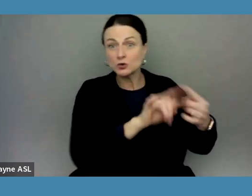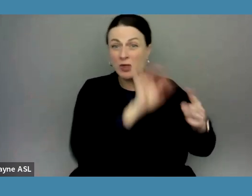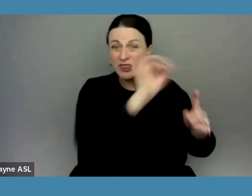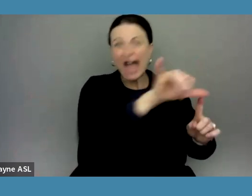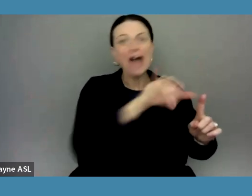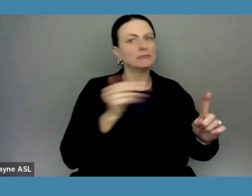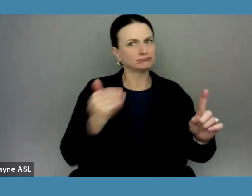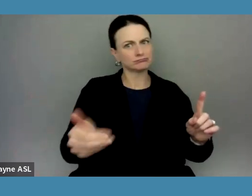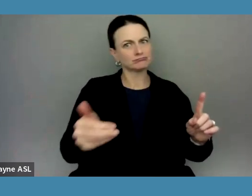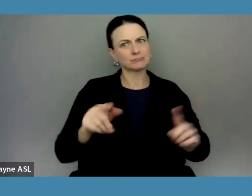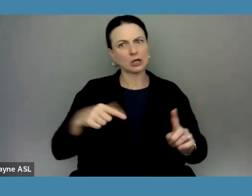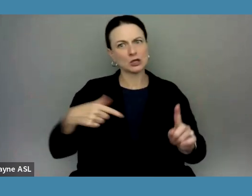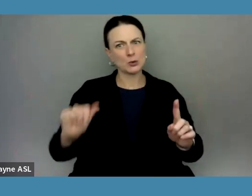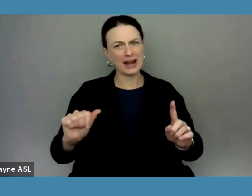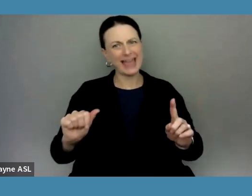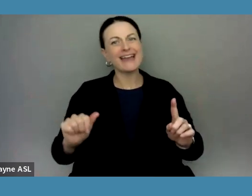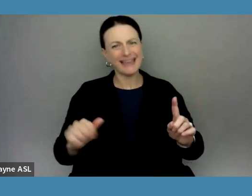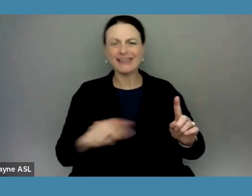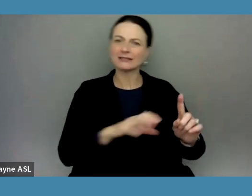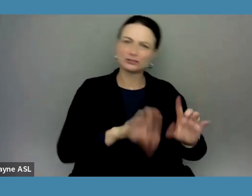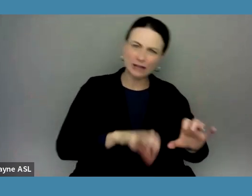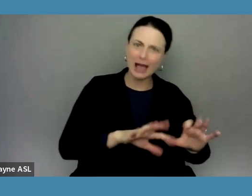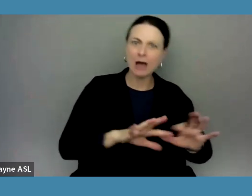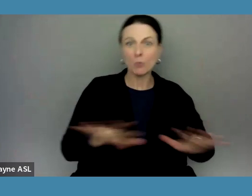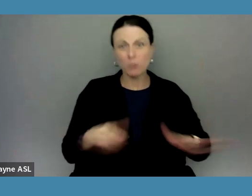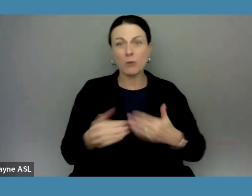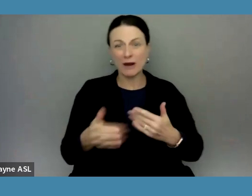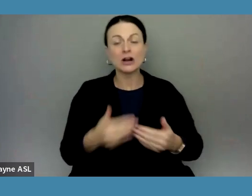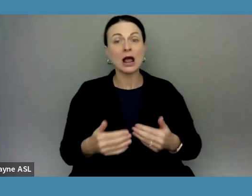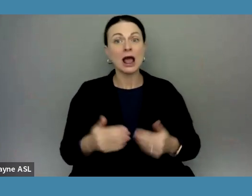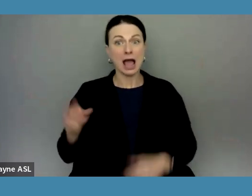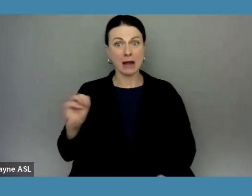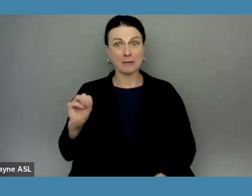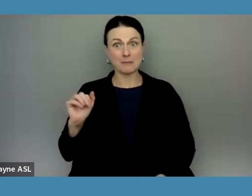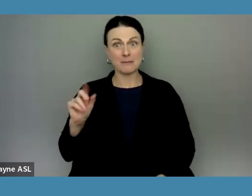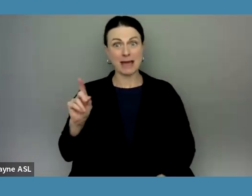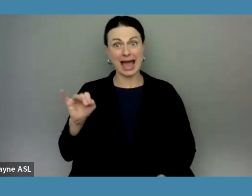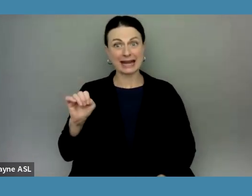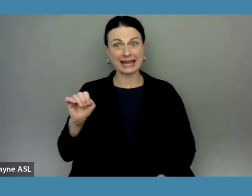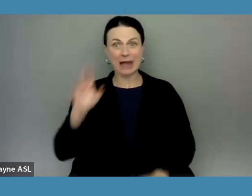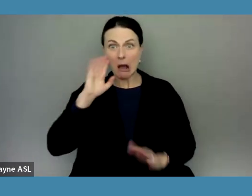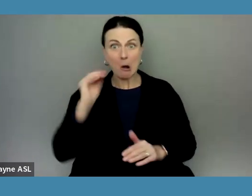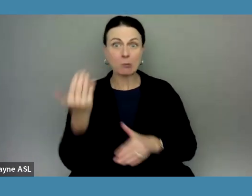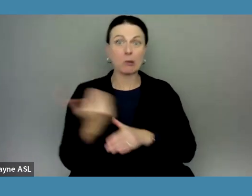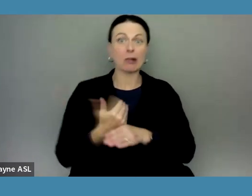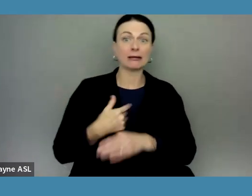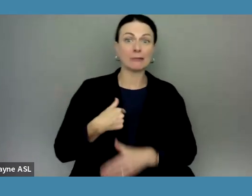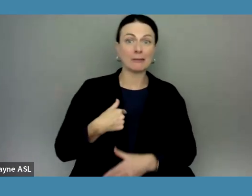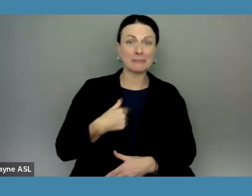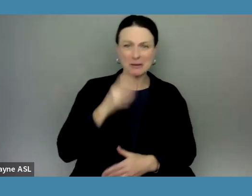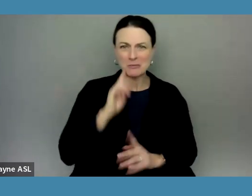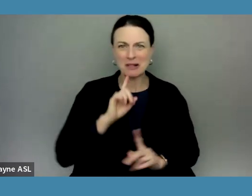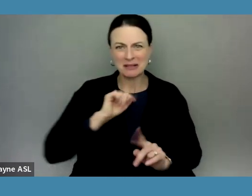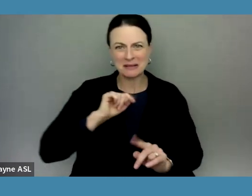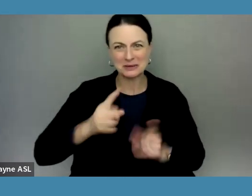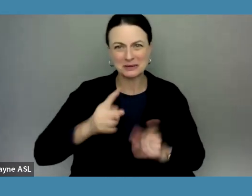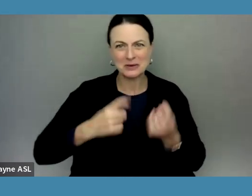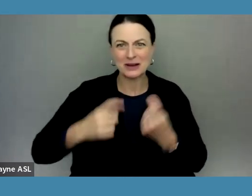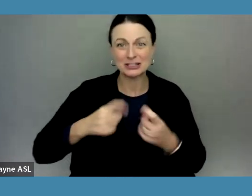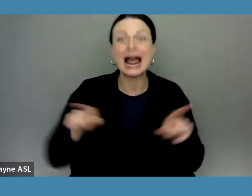to ask it at any time and hopefully Maddie will stop me and we can go over questions as we go along.